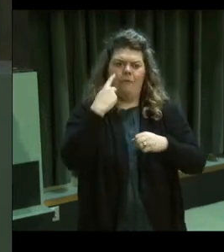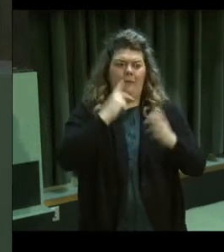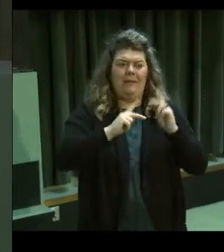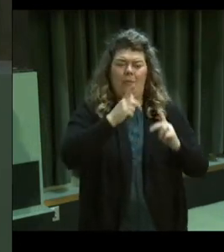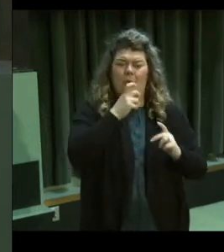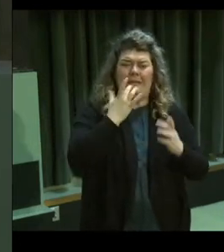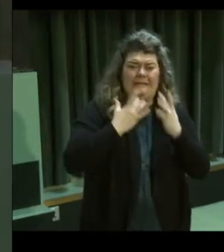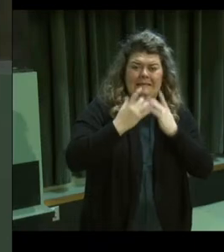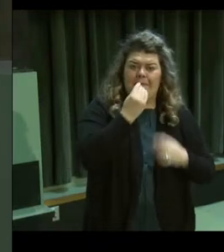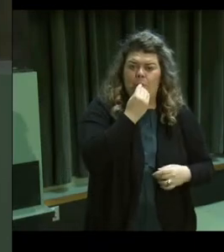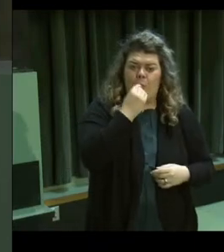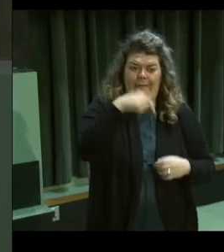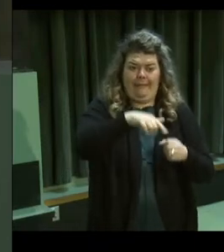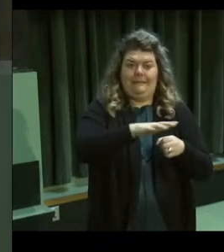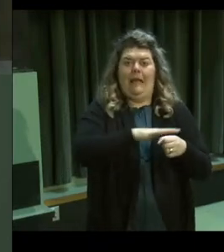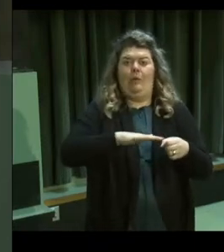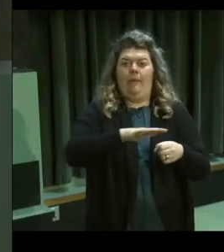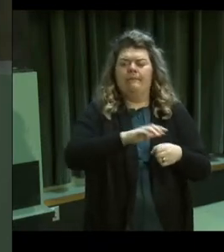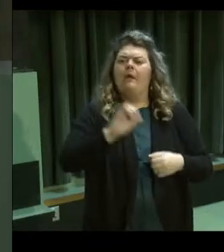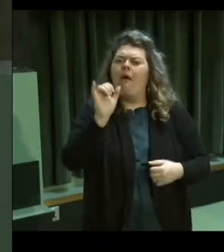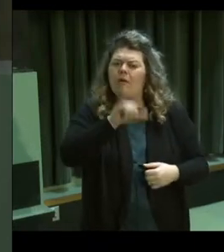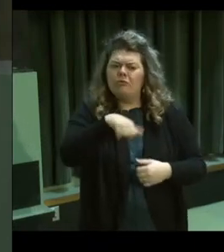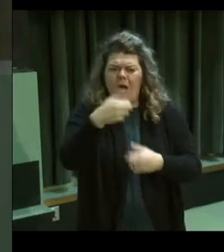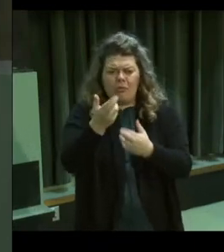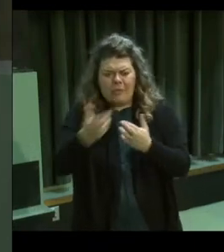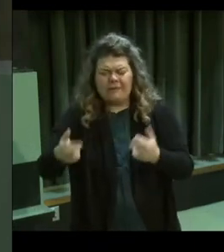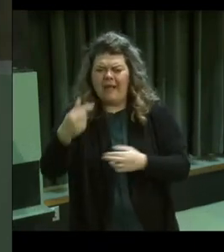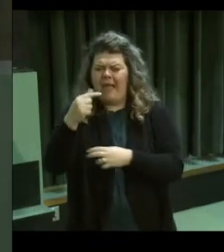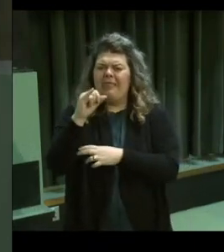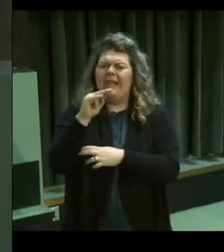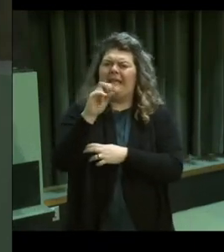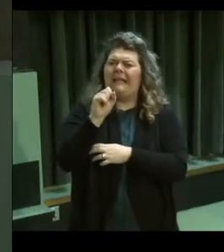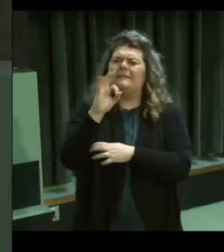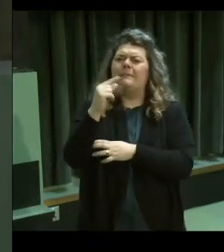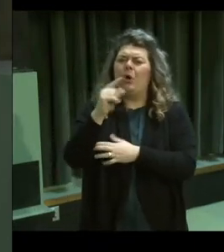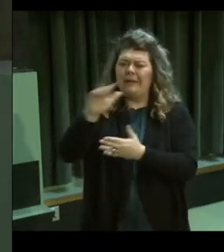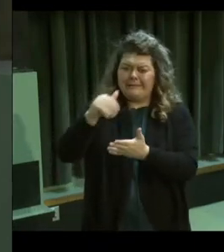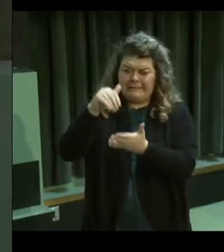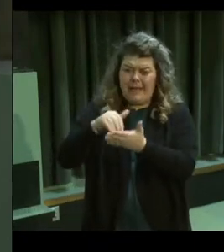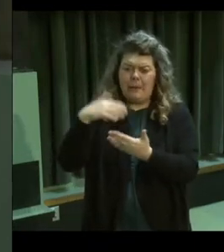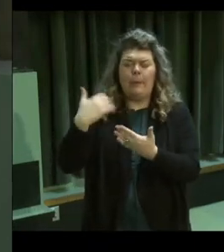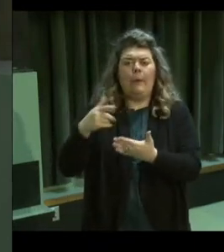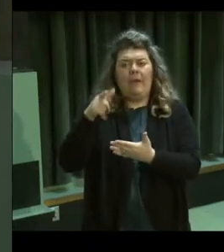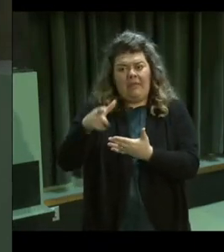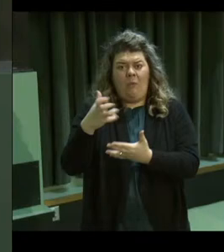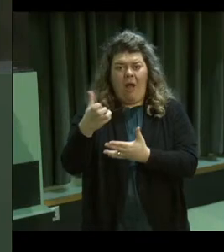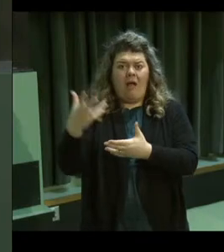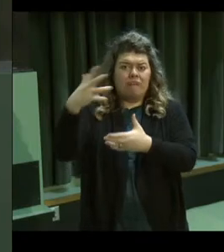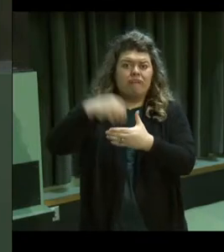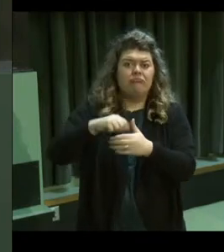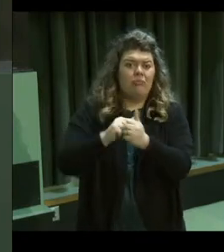our area. Also has great resources, such as the Ginsberg